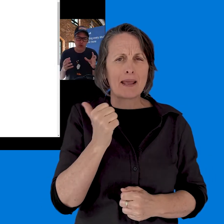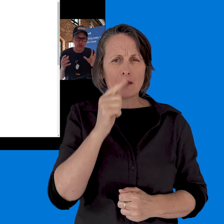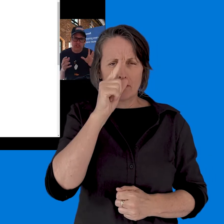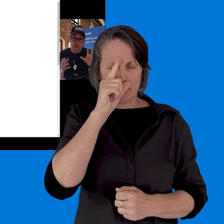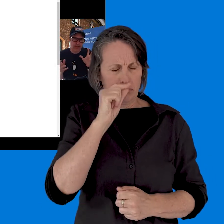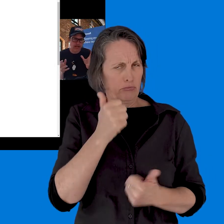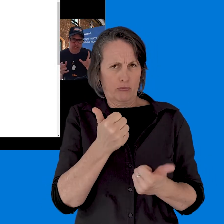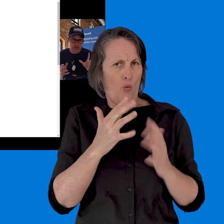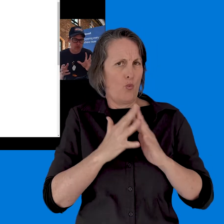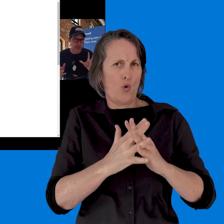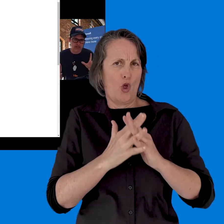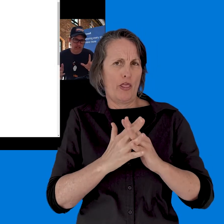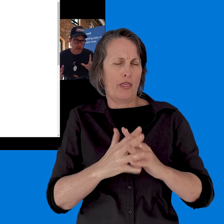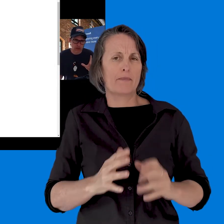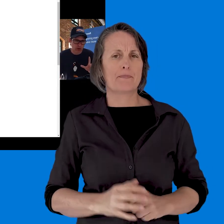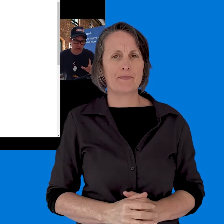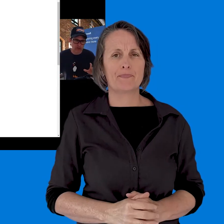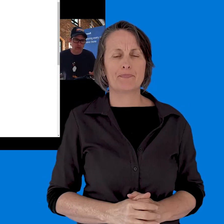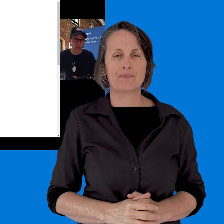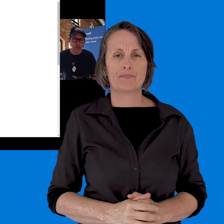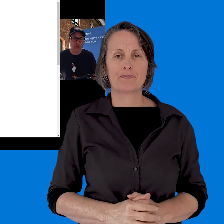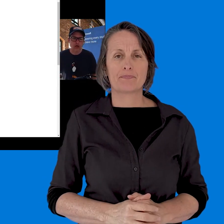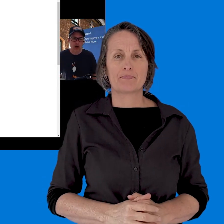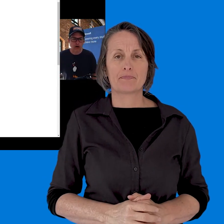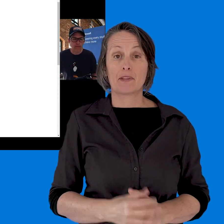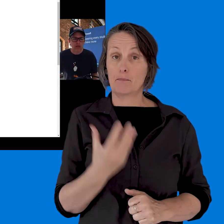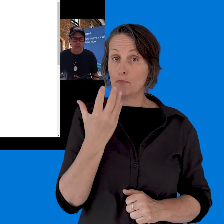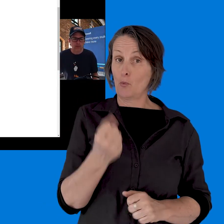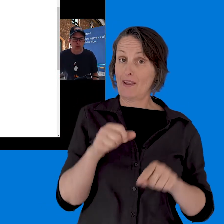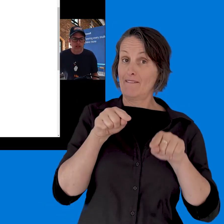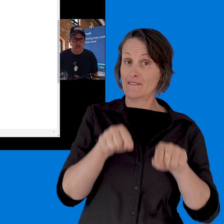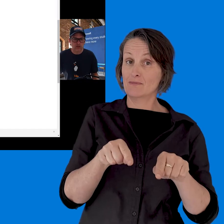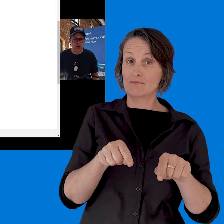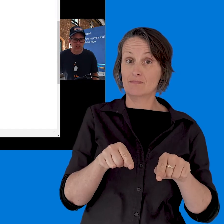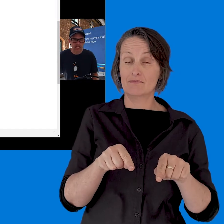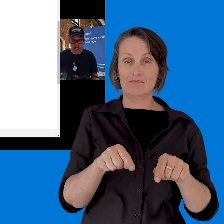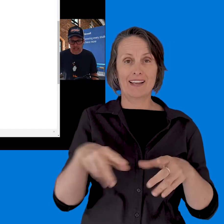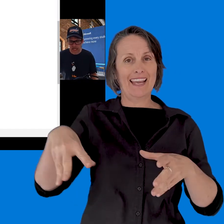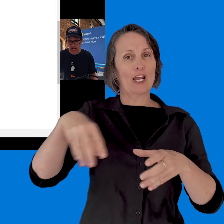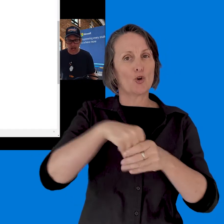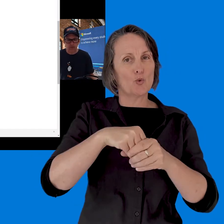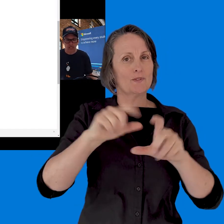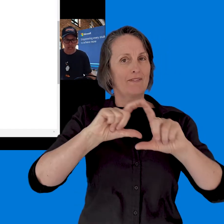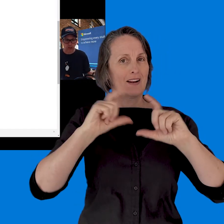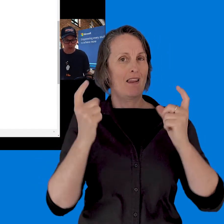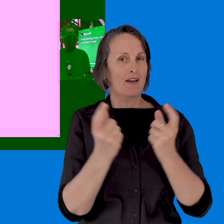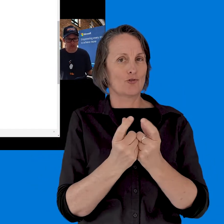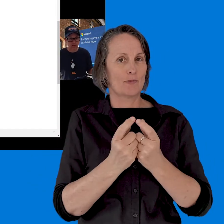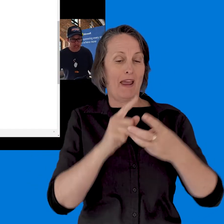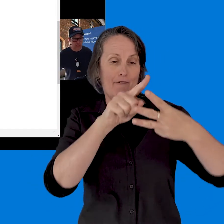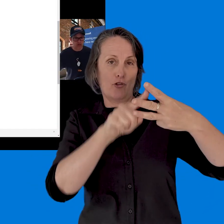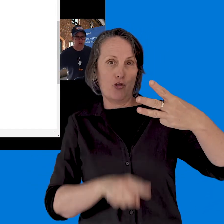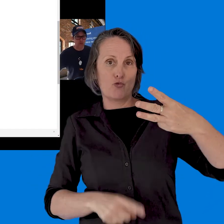you'll just make a couple of tweaks and they'll be wonderful for you. Alright. But the ones that we've got down here are inclusive classrooms,